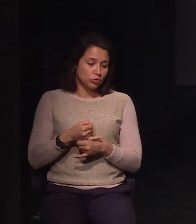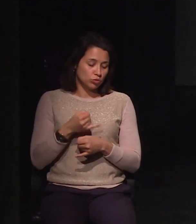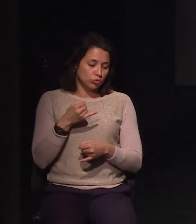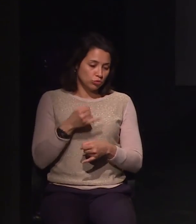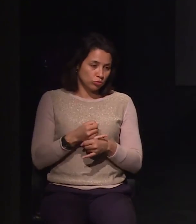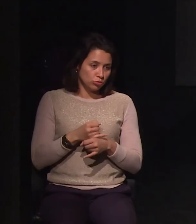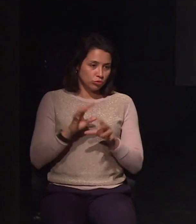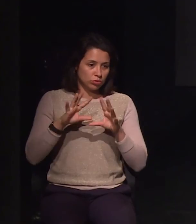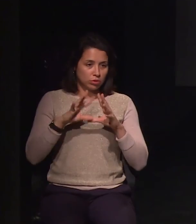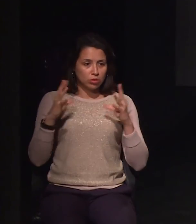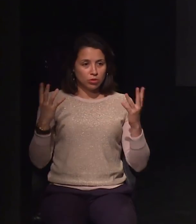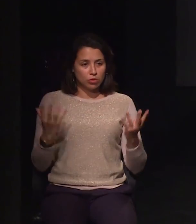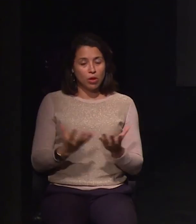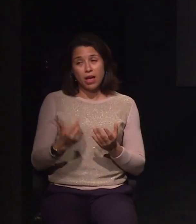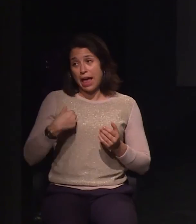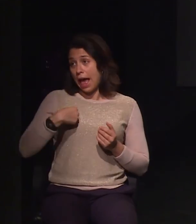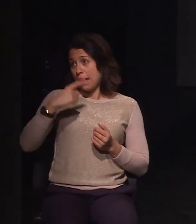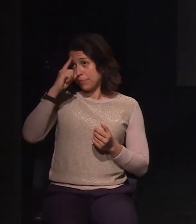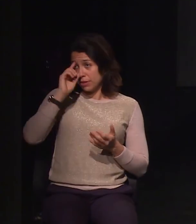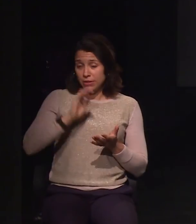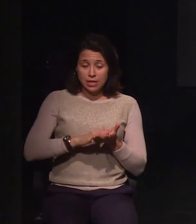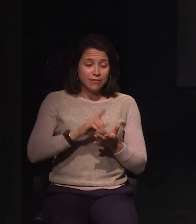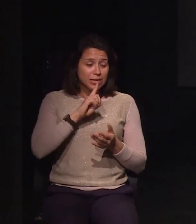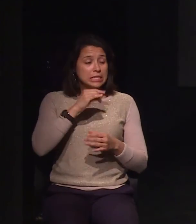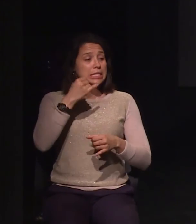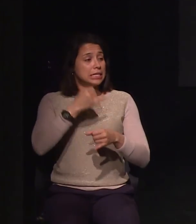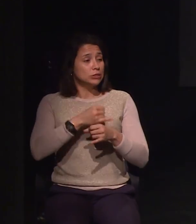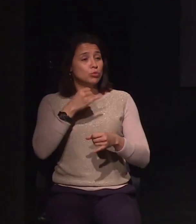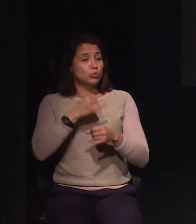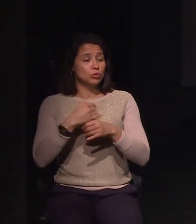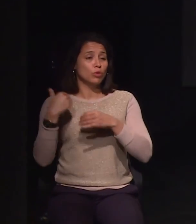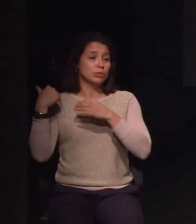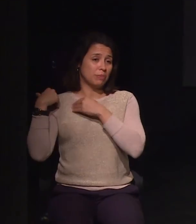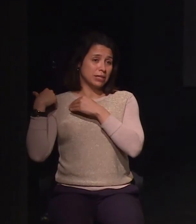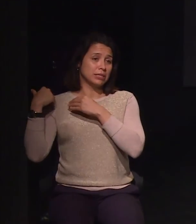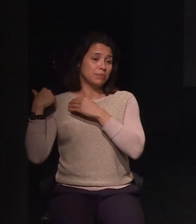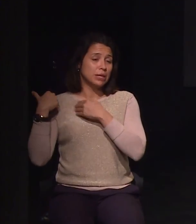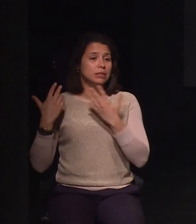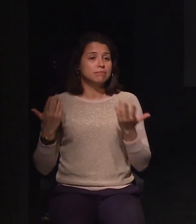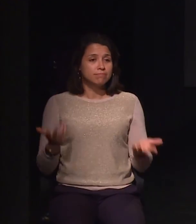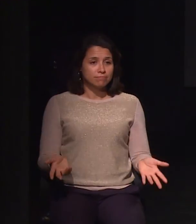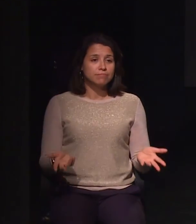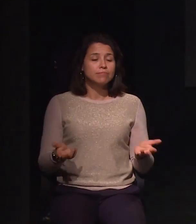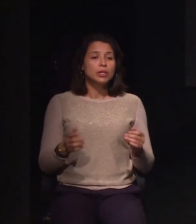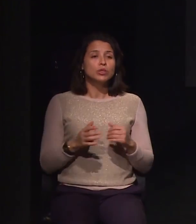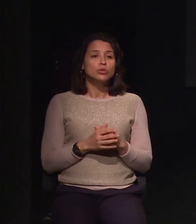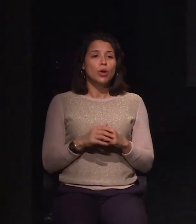an institution’s responsibility, and at this moment I’m in a particular position